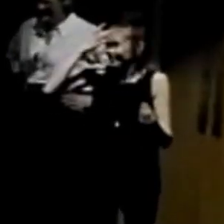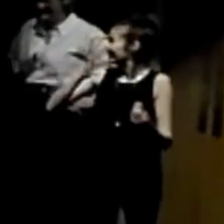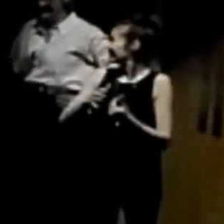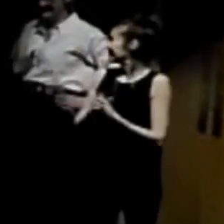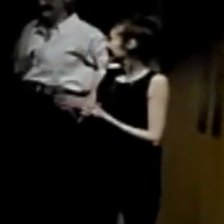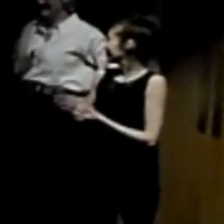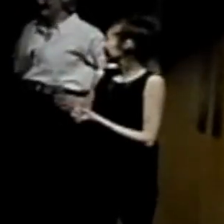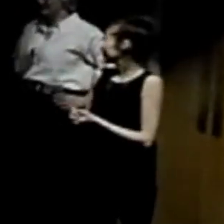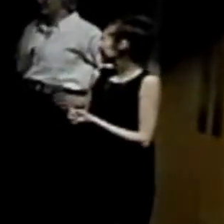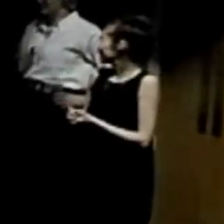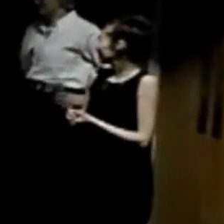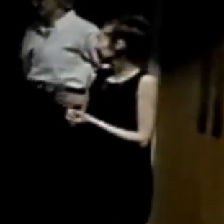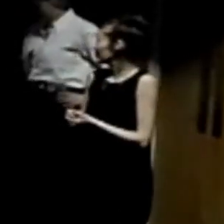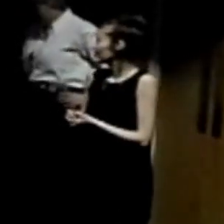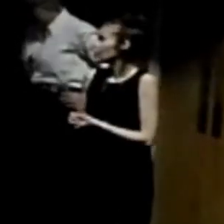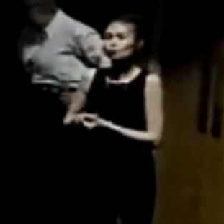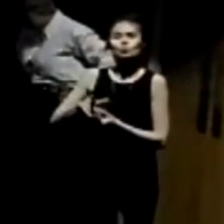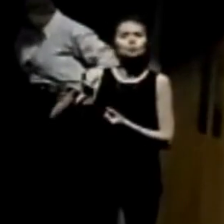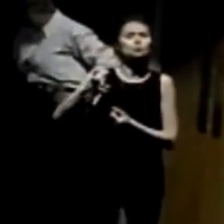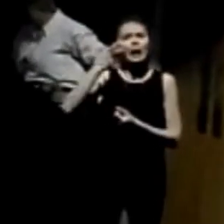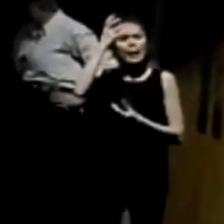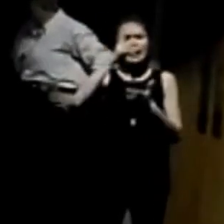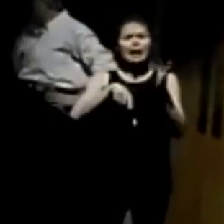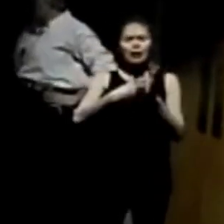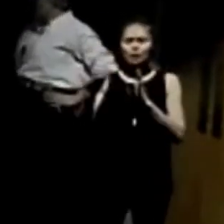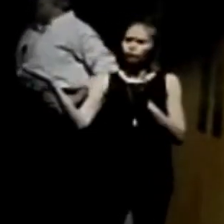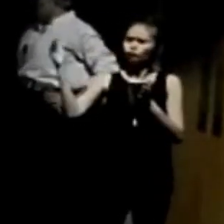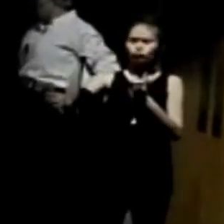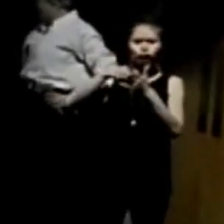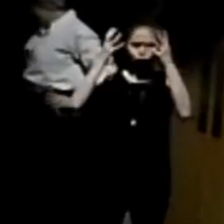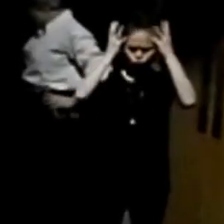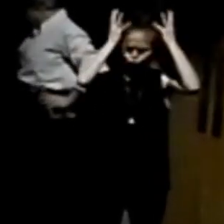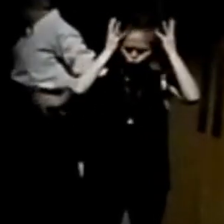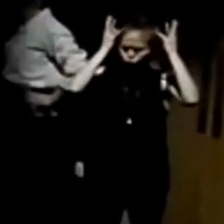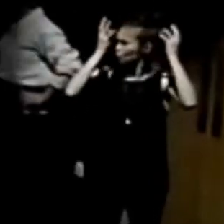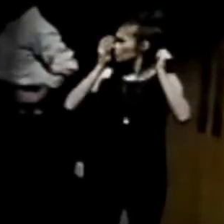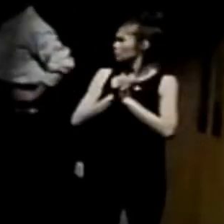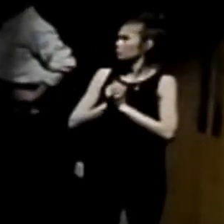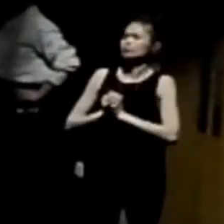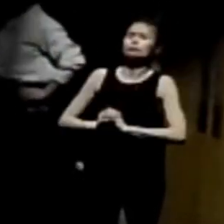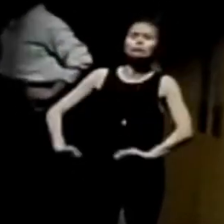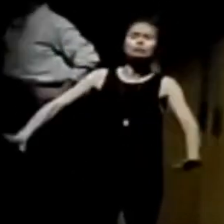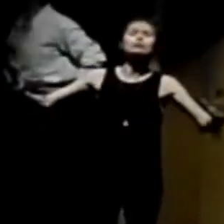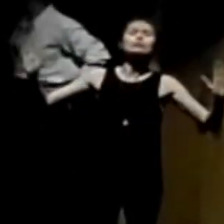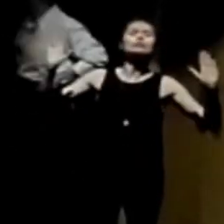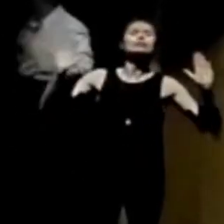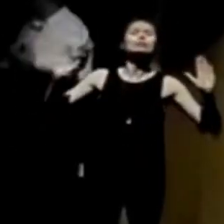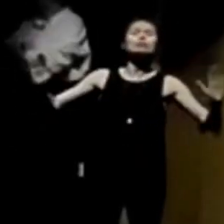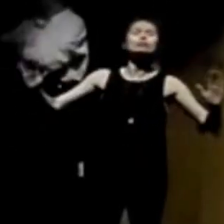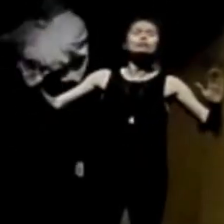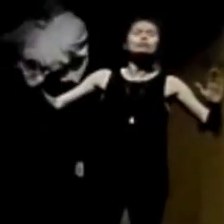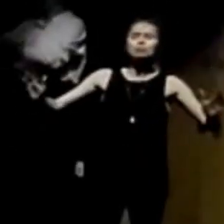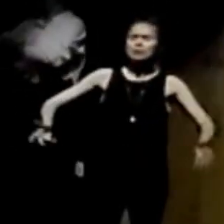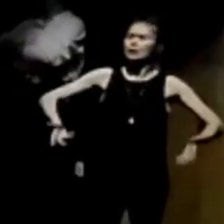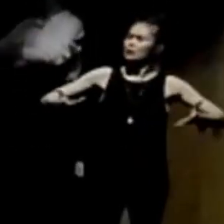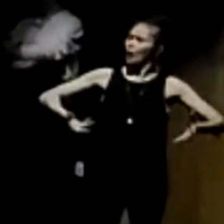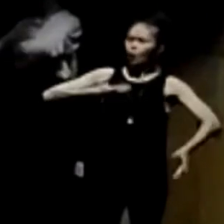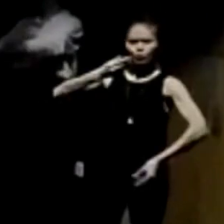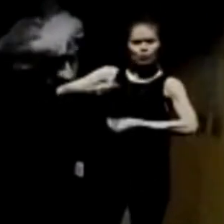Ok, here's where we start. King Lear comes on. In the meantime, we shall express our darker purpose.